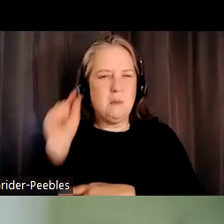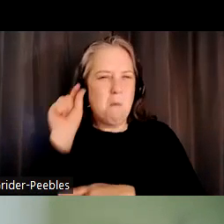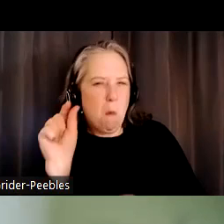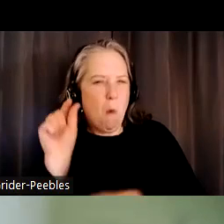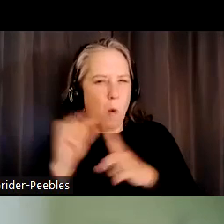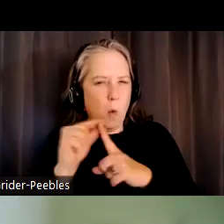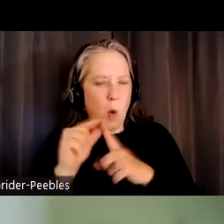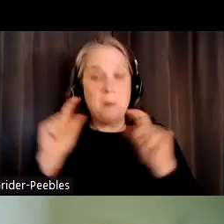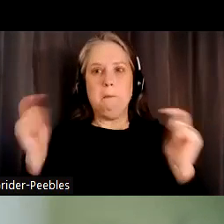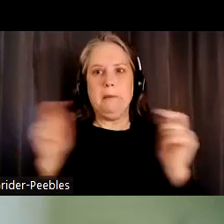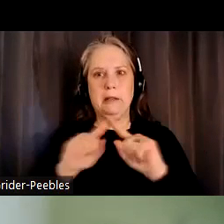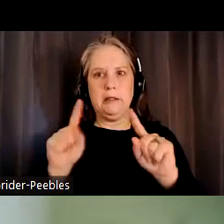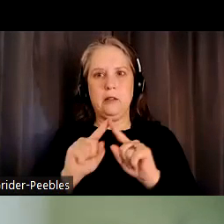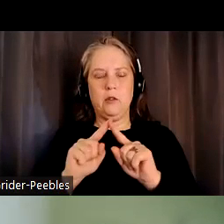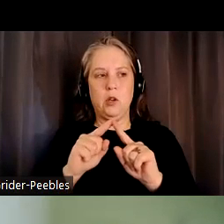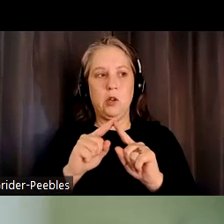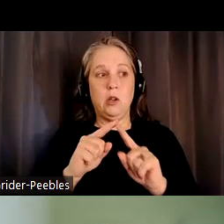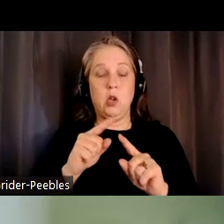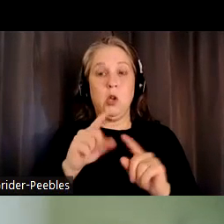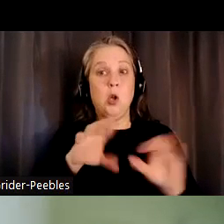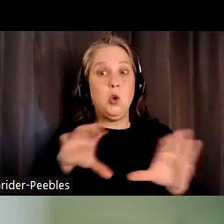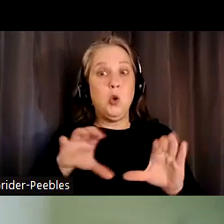a do for to a do with attitude.